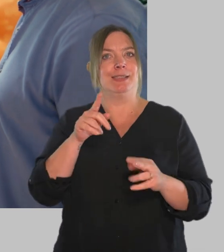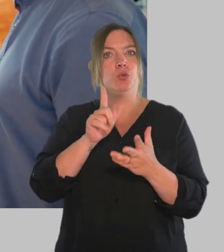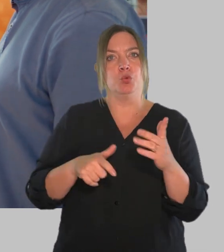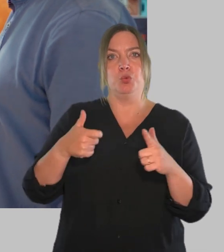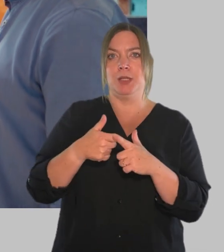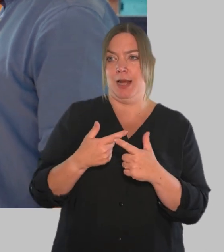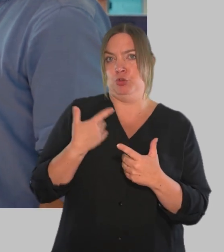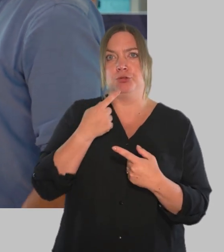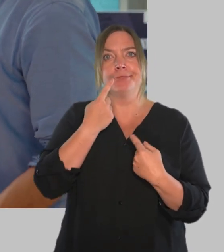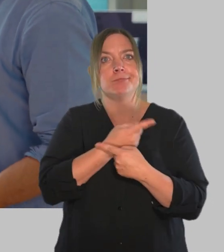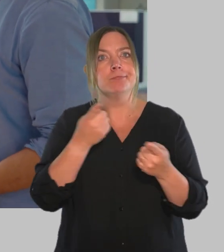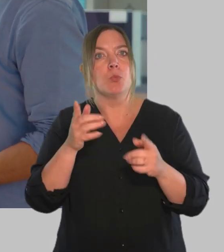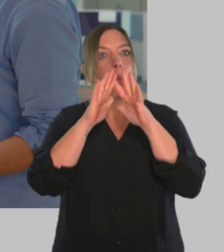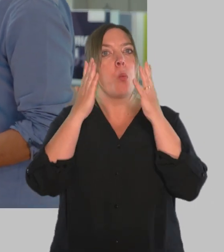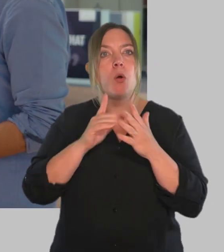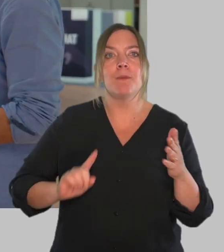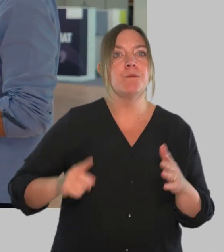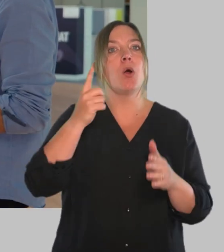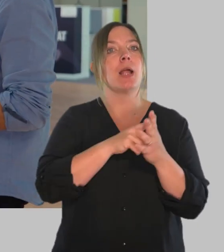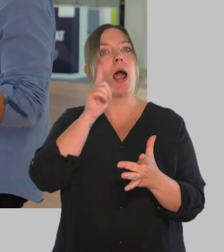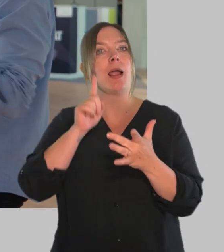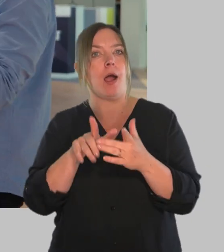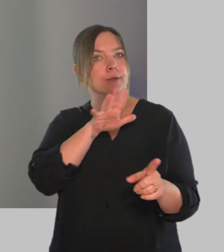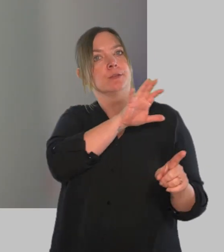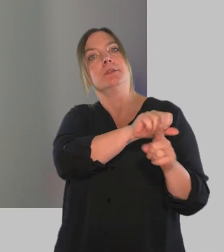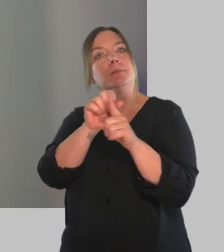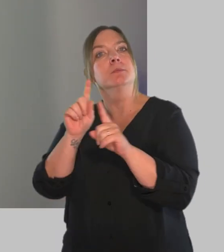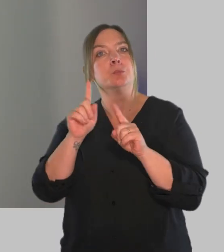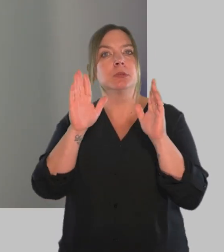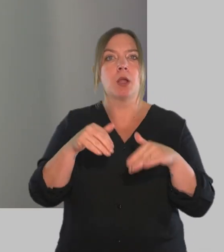The scale at which AI can impact patients is very, very quick. Clinical trial is much slower.